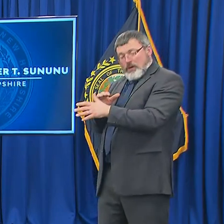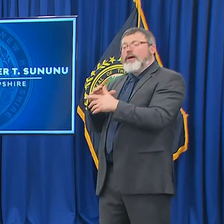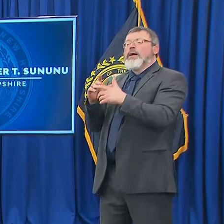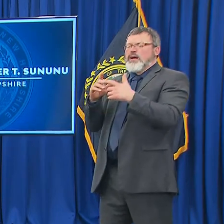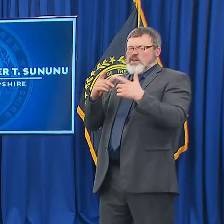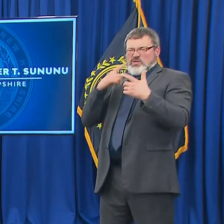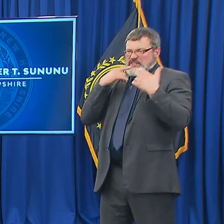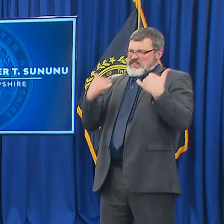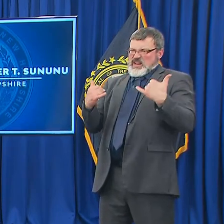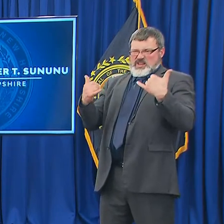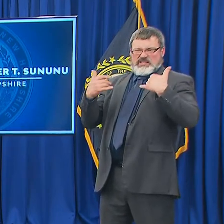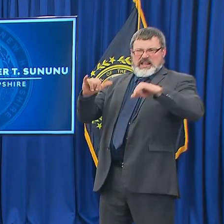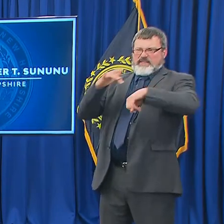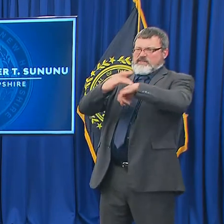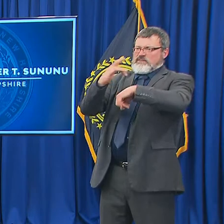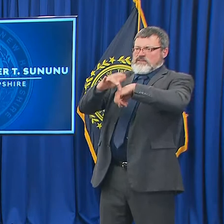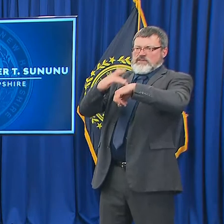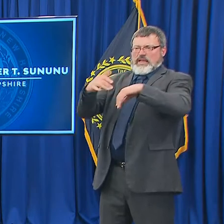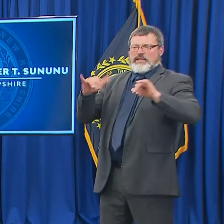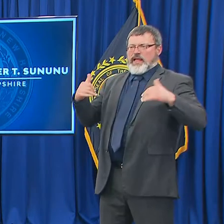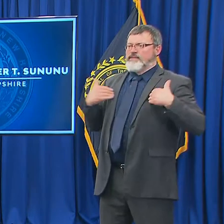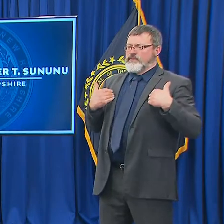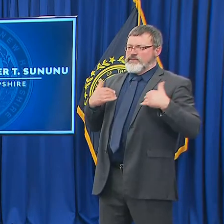We do have a staffing contract that